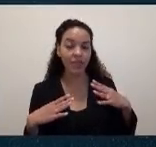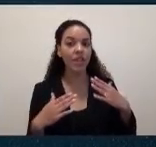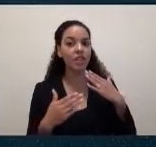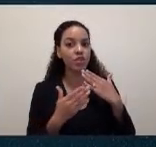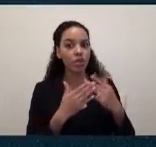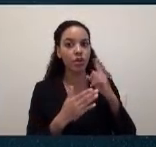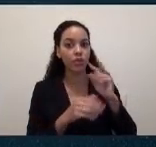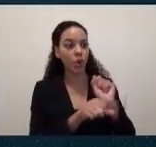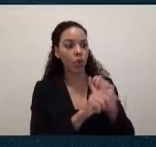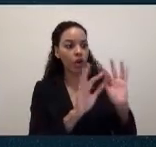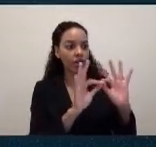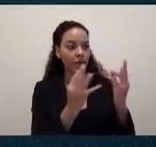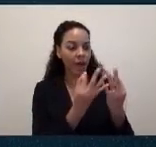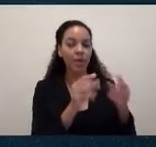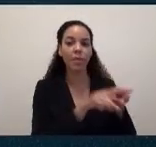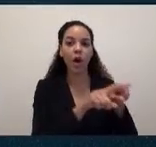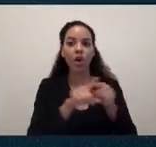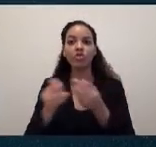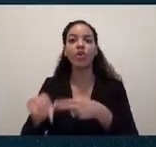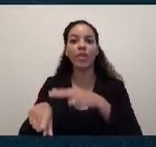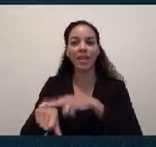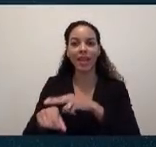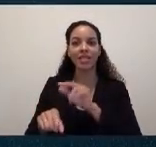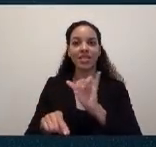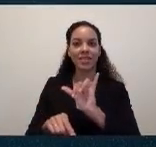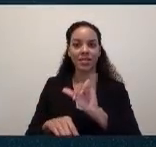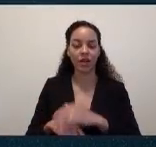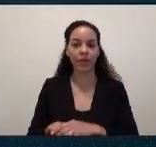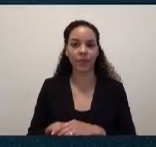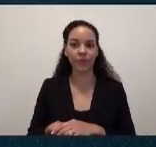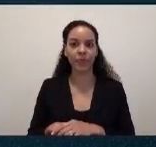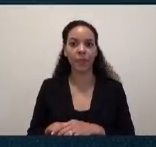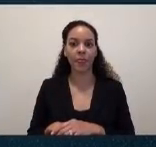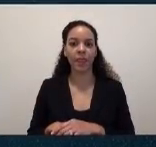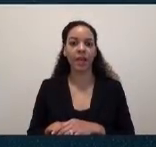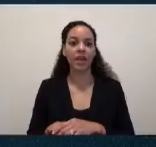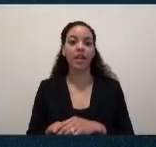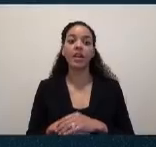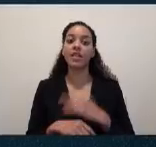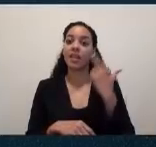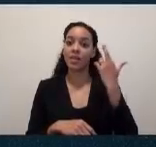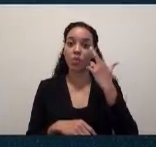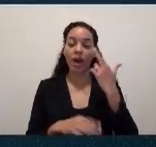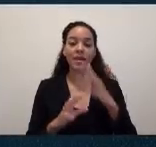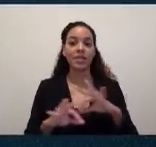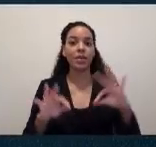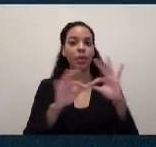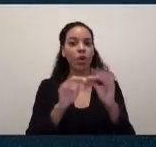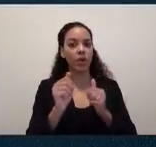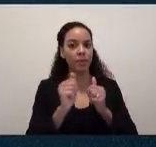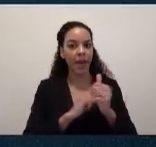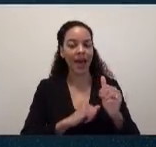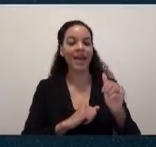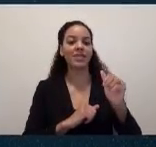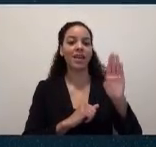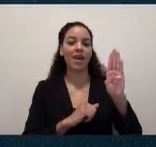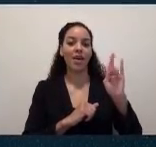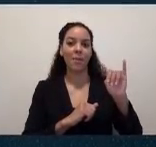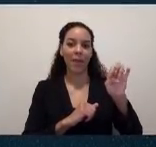And that's why it's critical that we work to pass the Biden Build Back Better agenda and make these historic movements in the care economy.